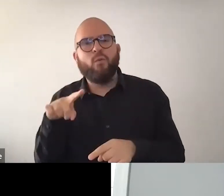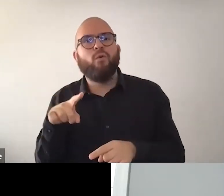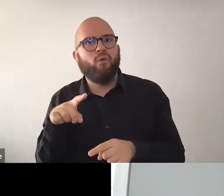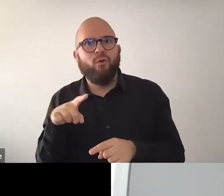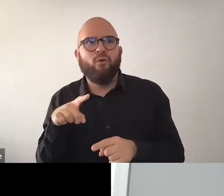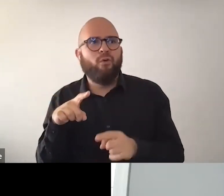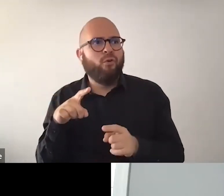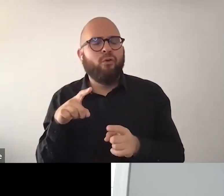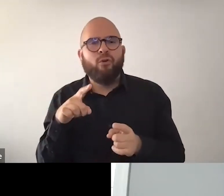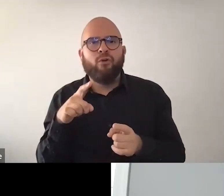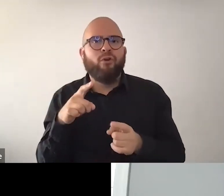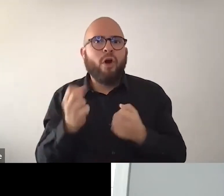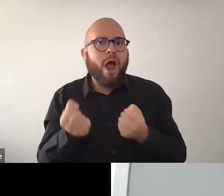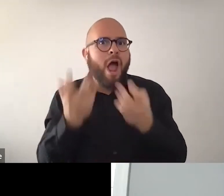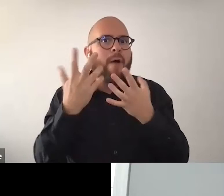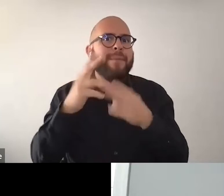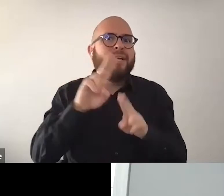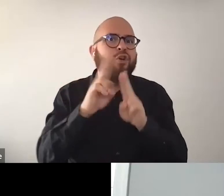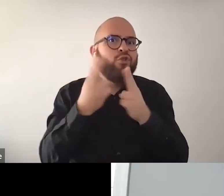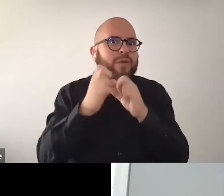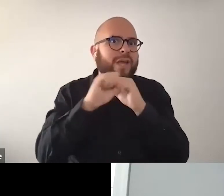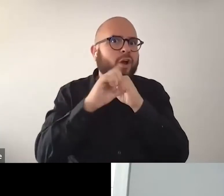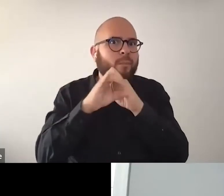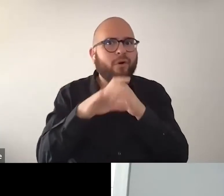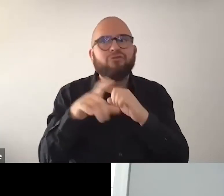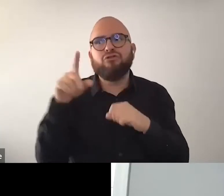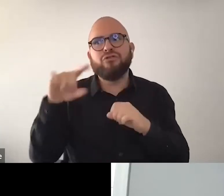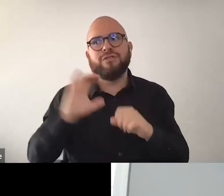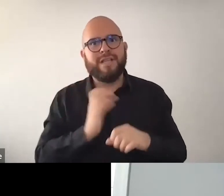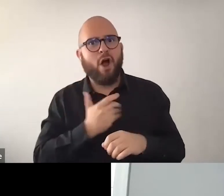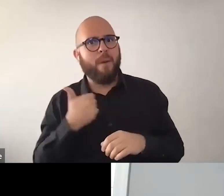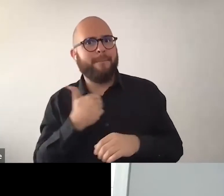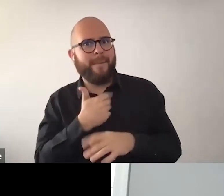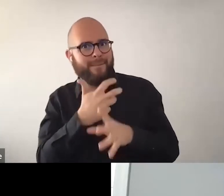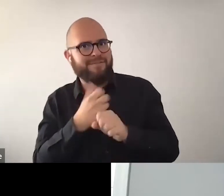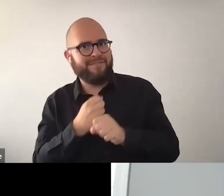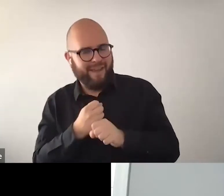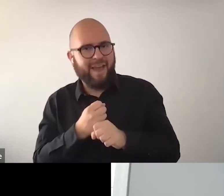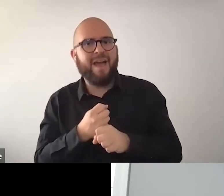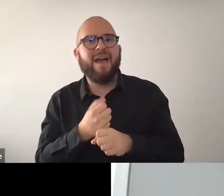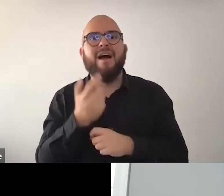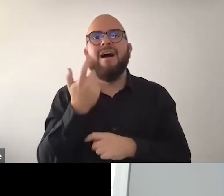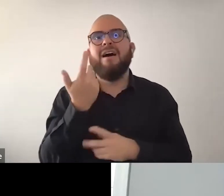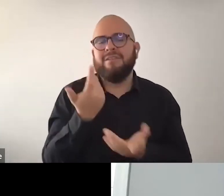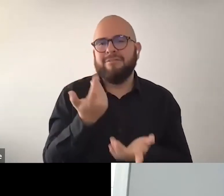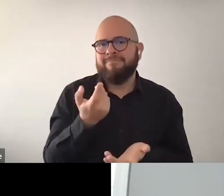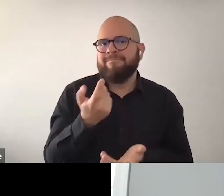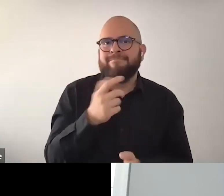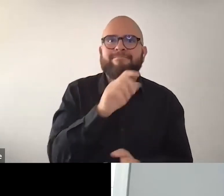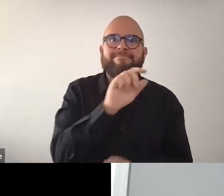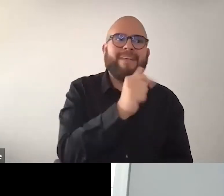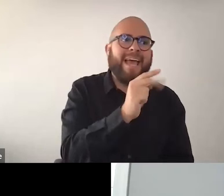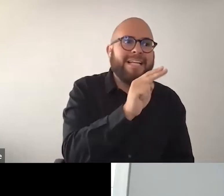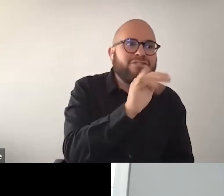of union commercials that come to our members as every, you know, the agencies and clients are able to budget out